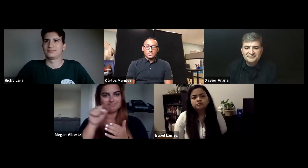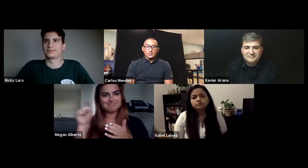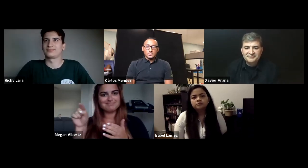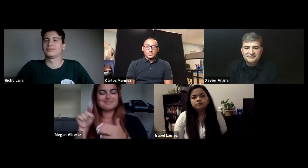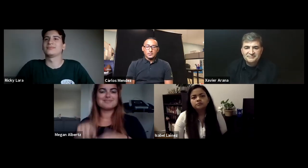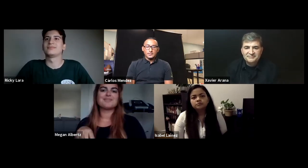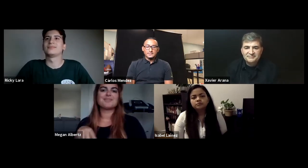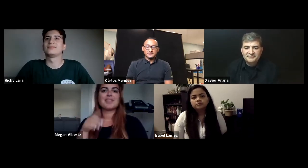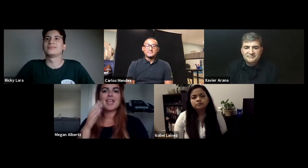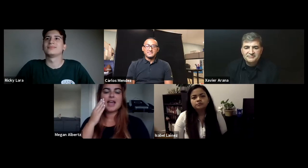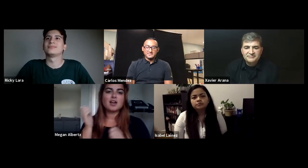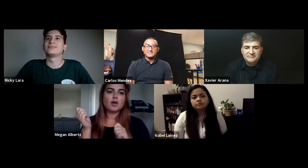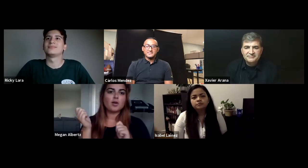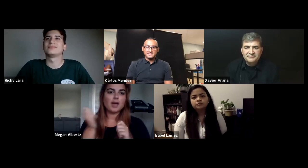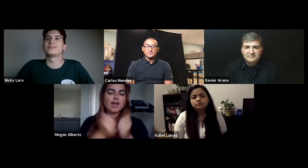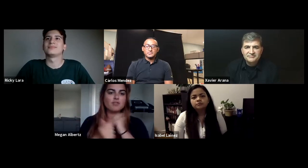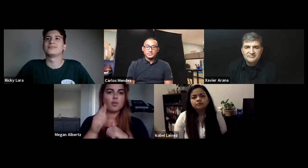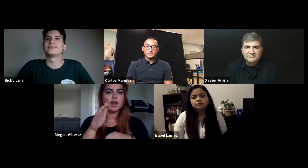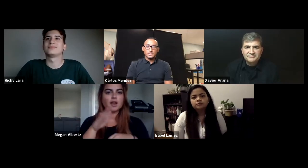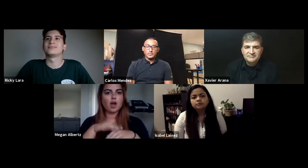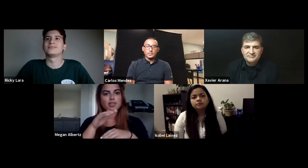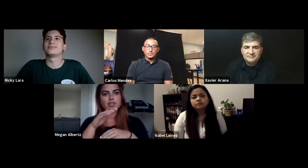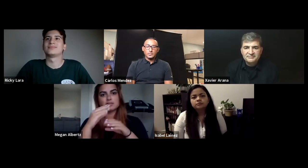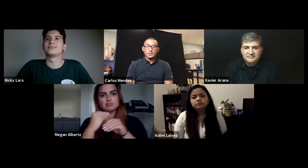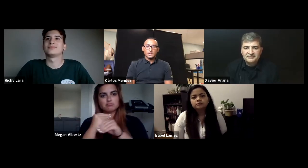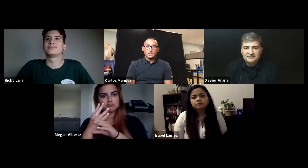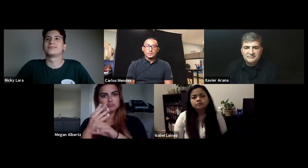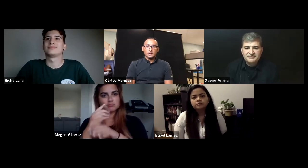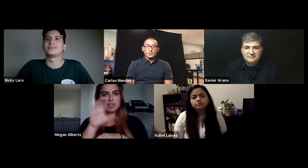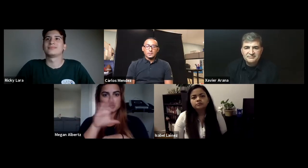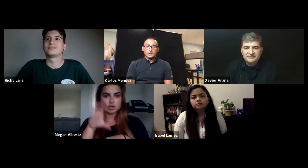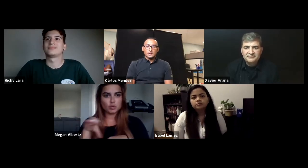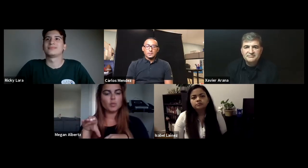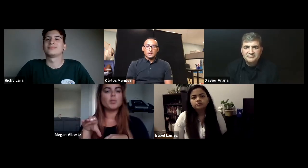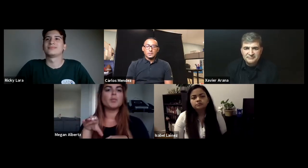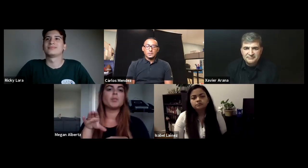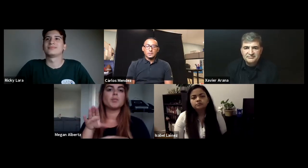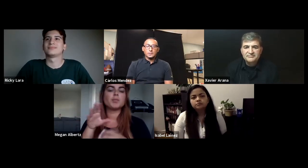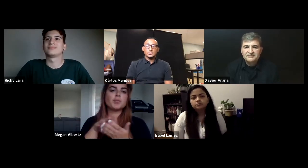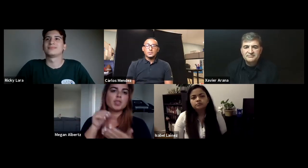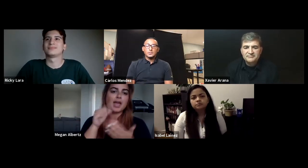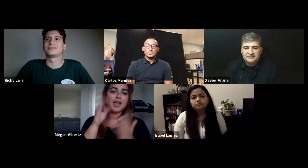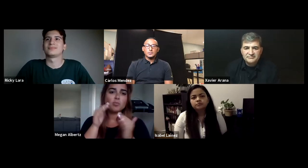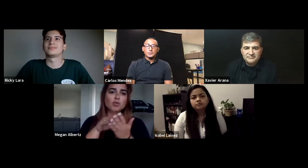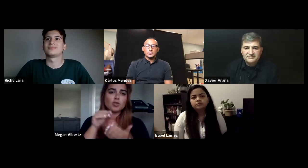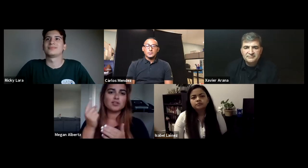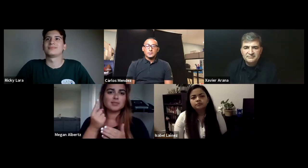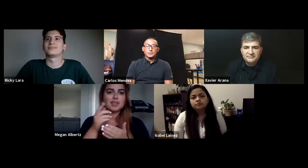you know, everyone that's on the panelists, everyone on the Zoom call,